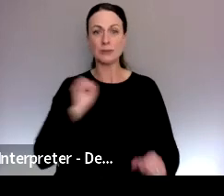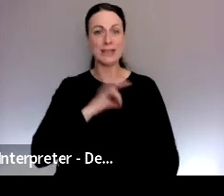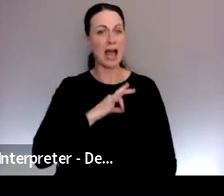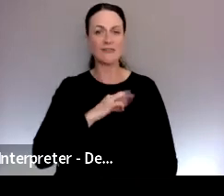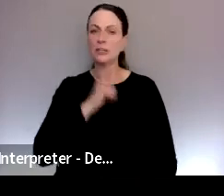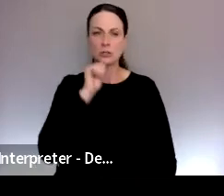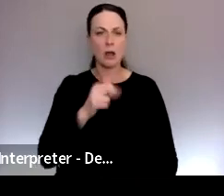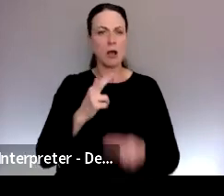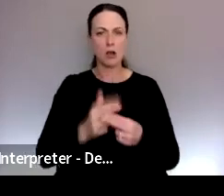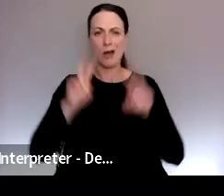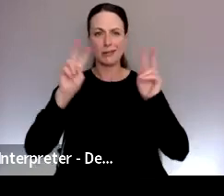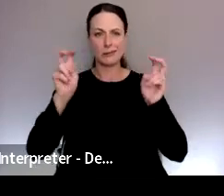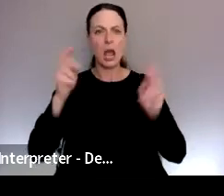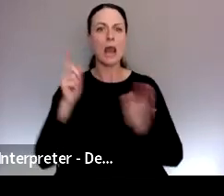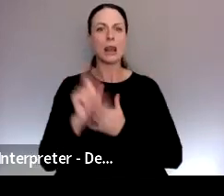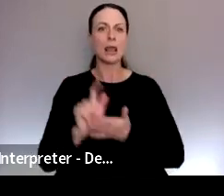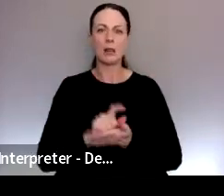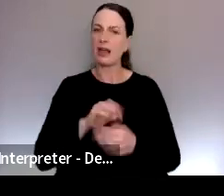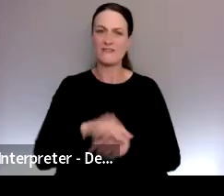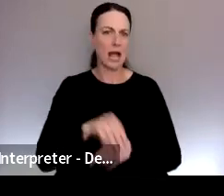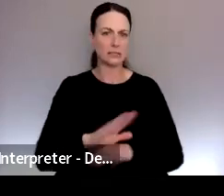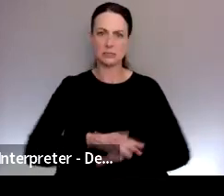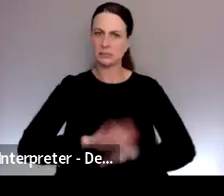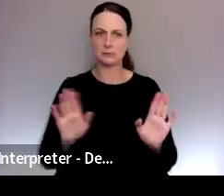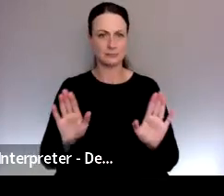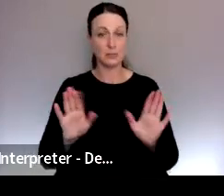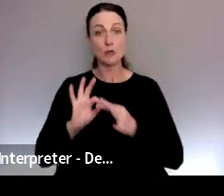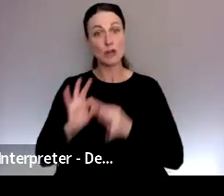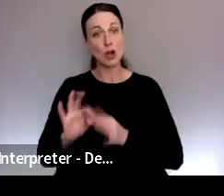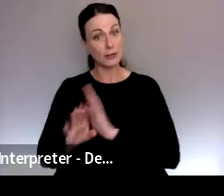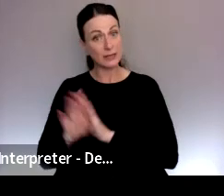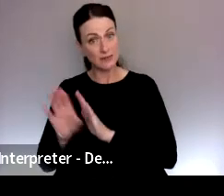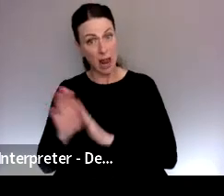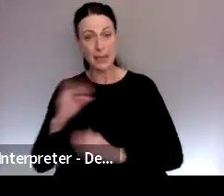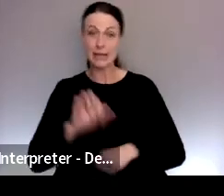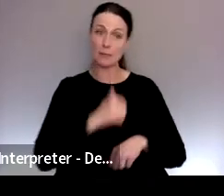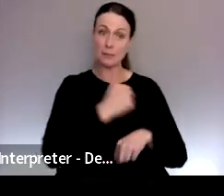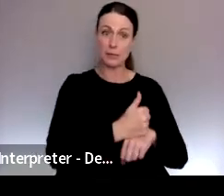and should not be construed as legal advice. Regarding the development and implementation